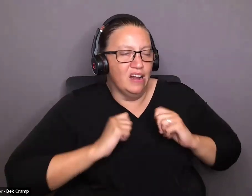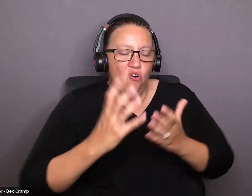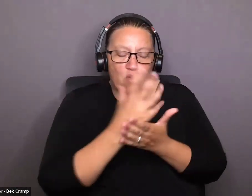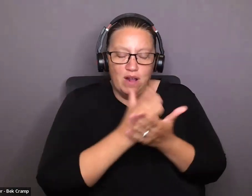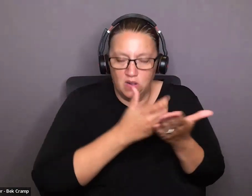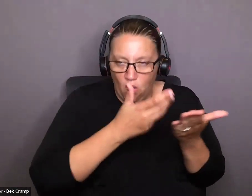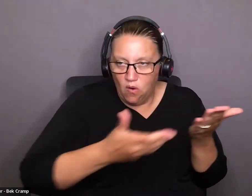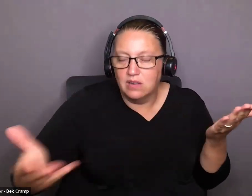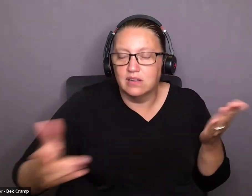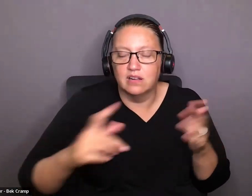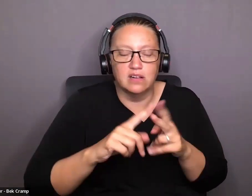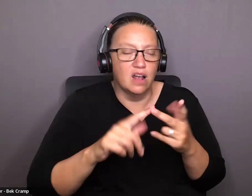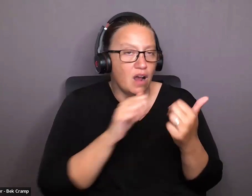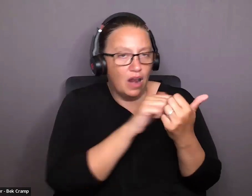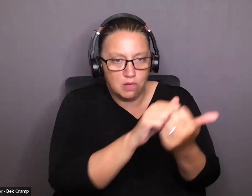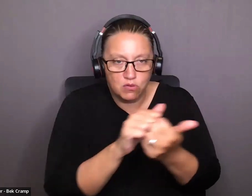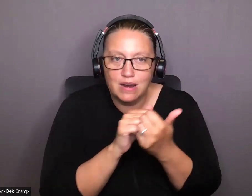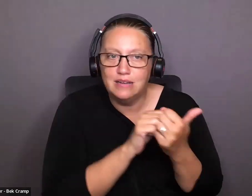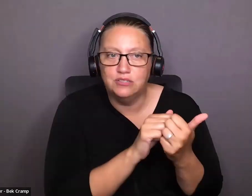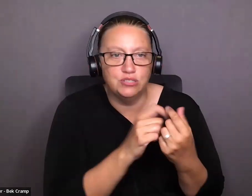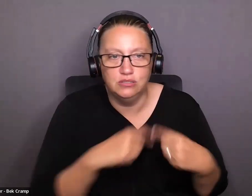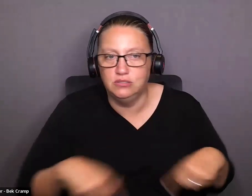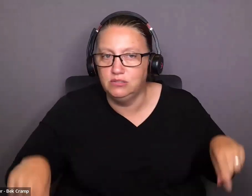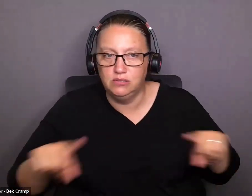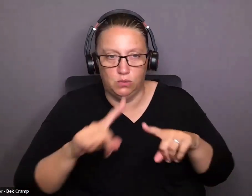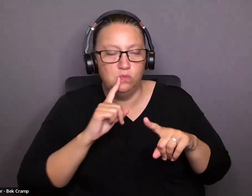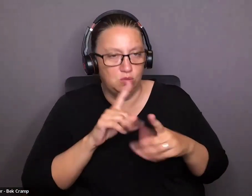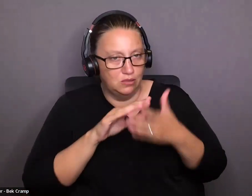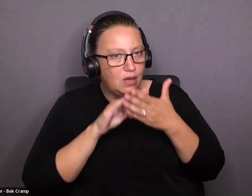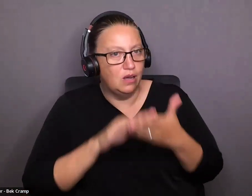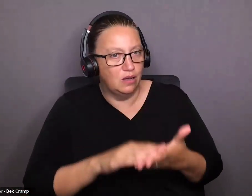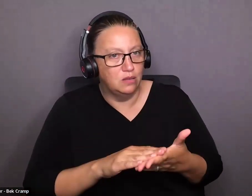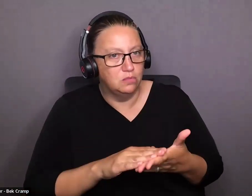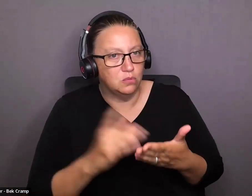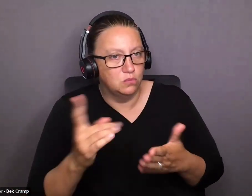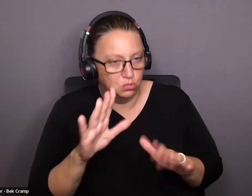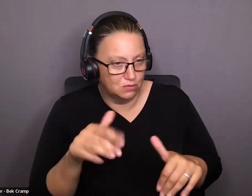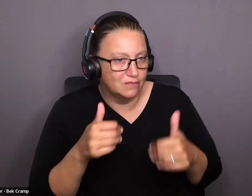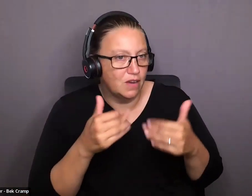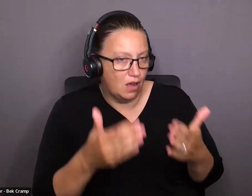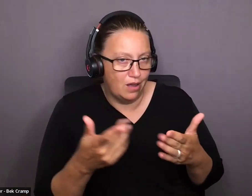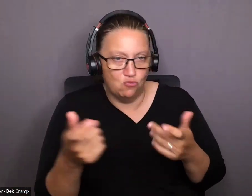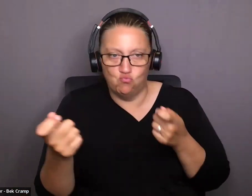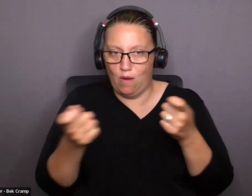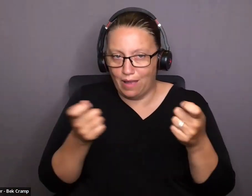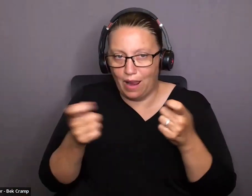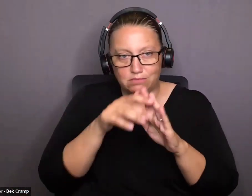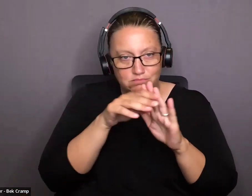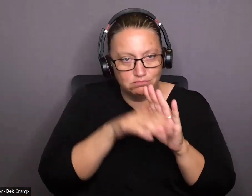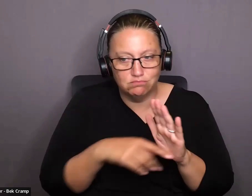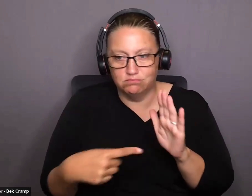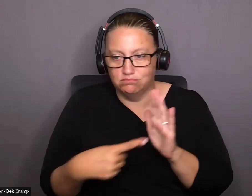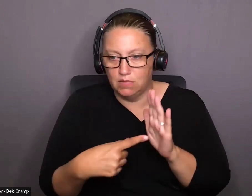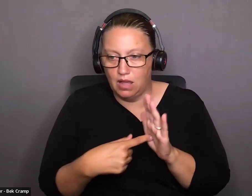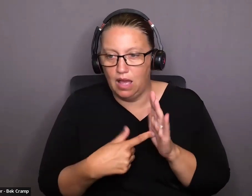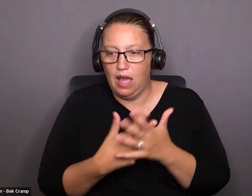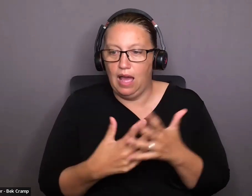or collaboration would help providers and regulators put evidence into action?